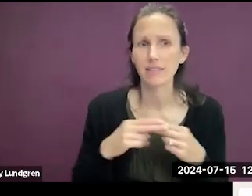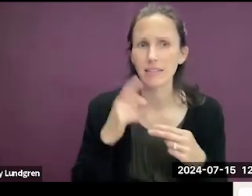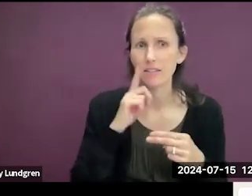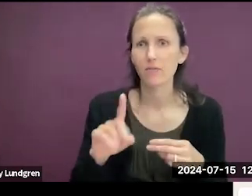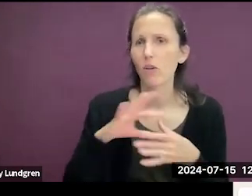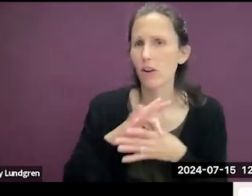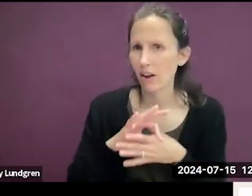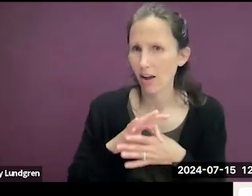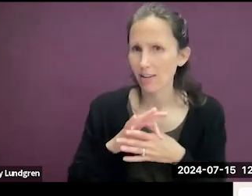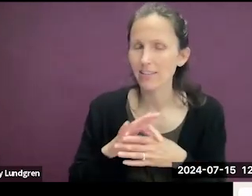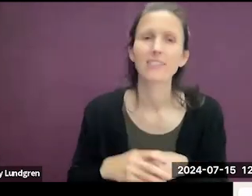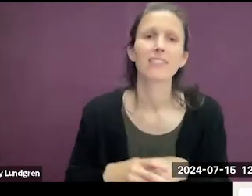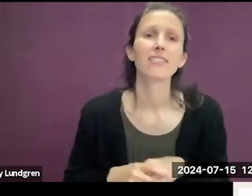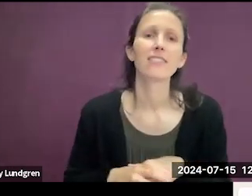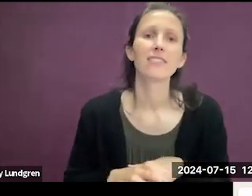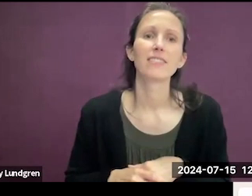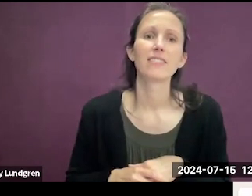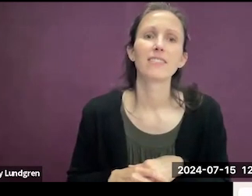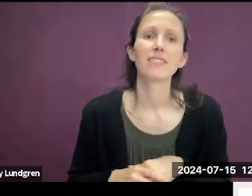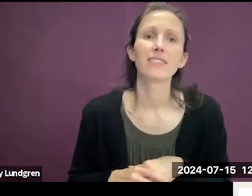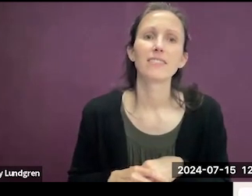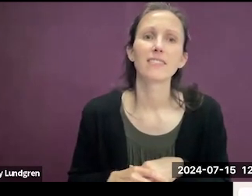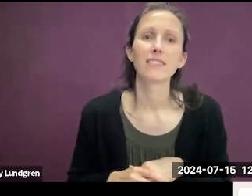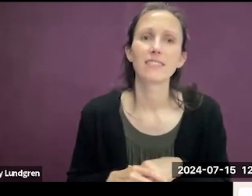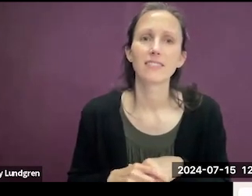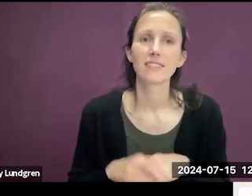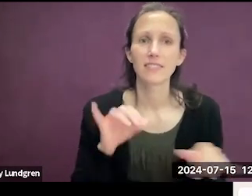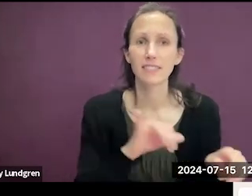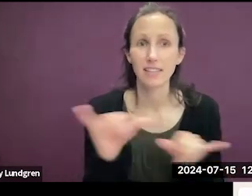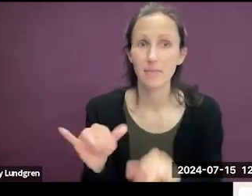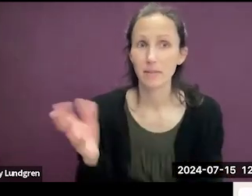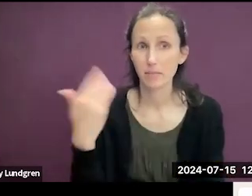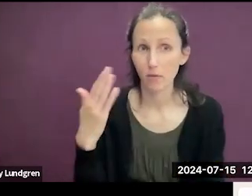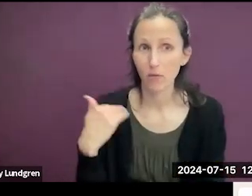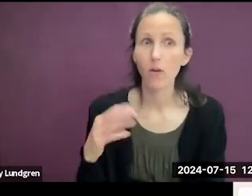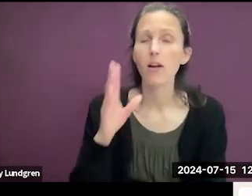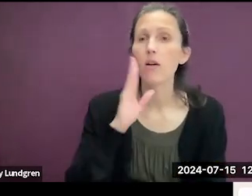So like we did to change our font type, we can just highlight our text.